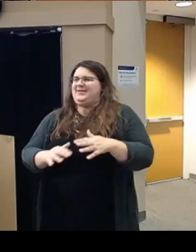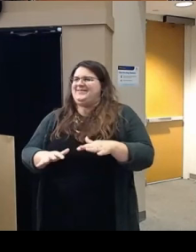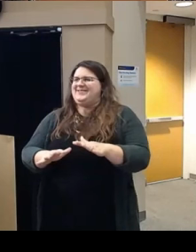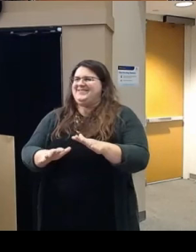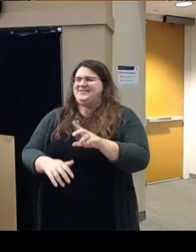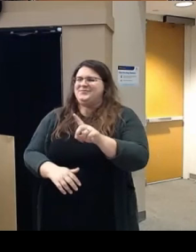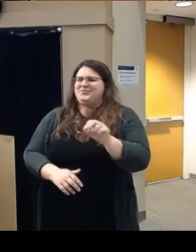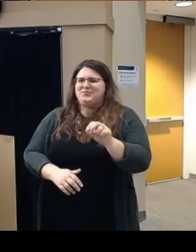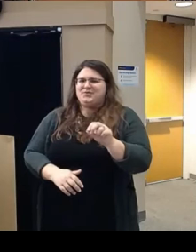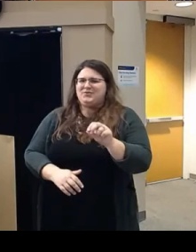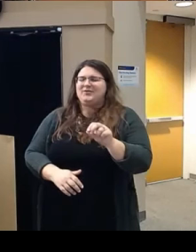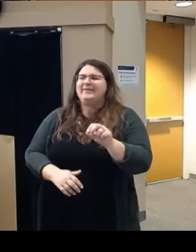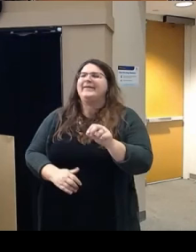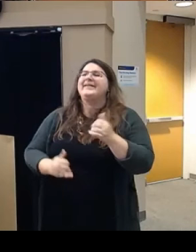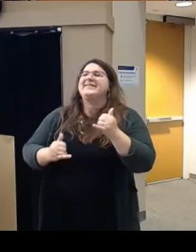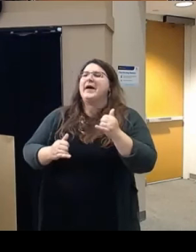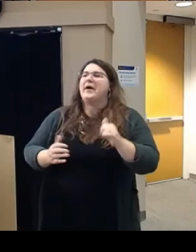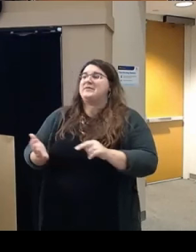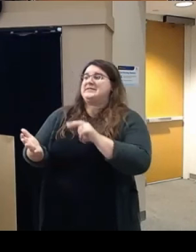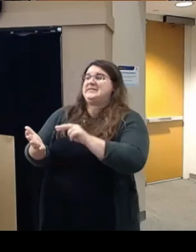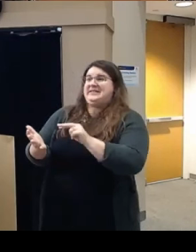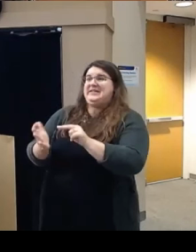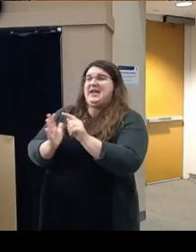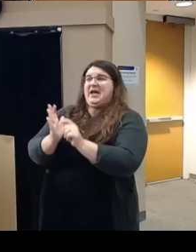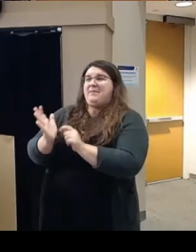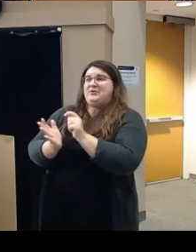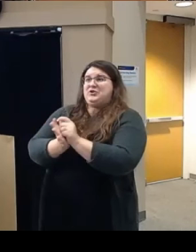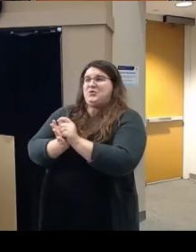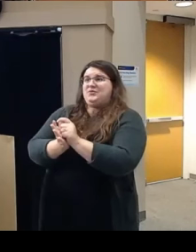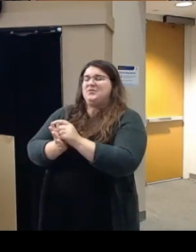and you can see that I'm now able to link it and I make it the primary and Associated diagnosis